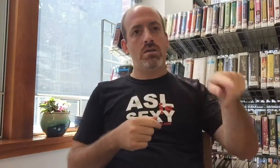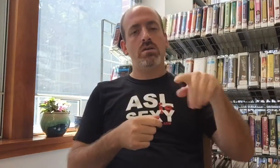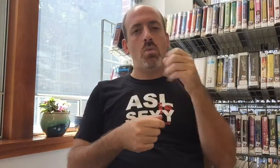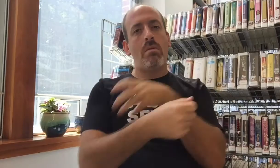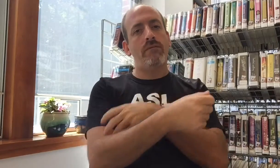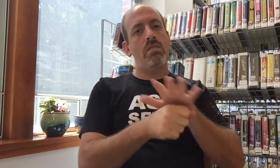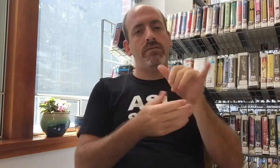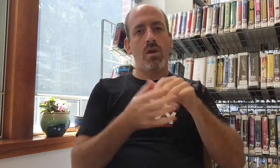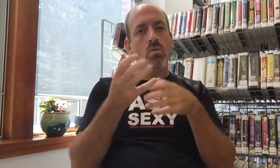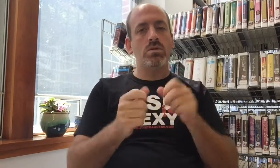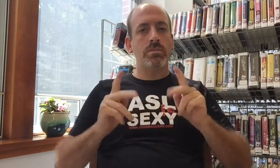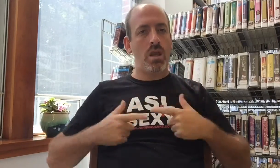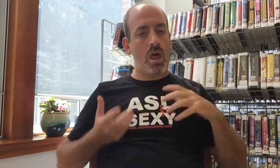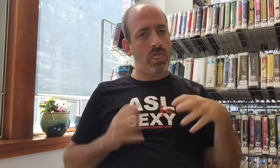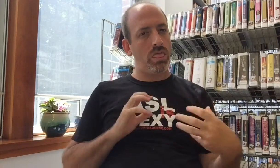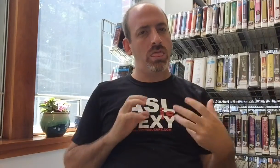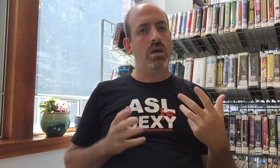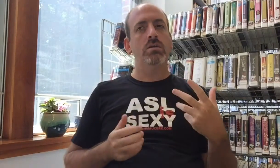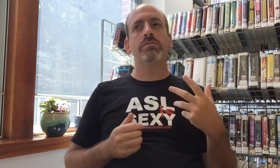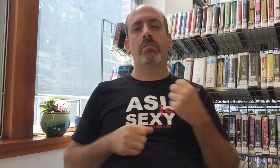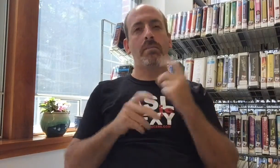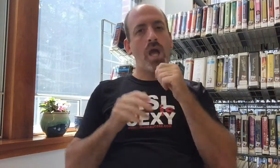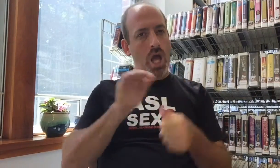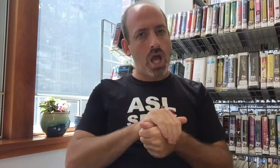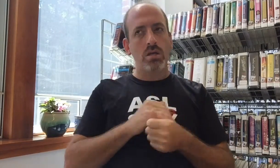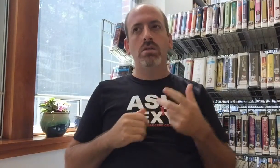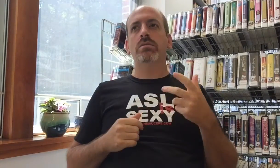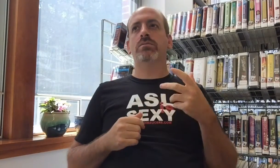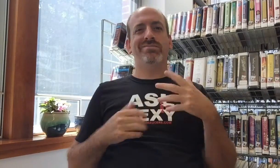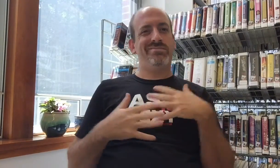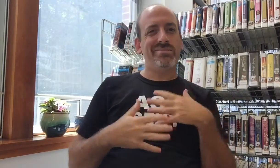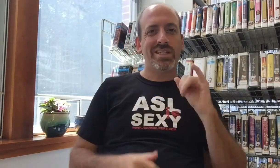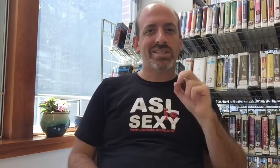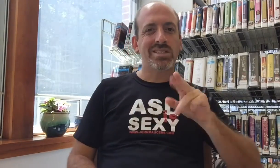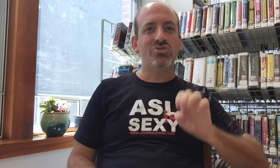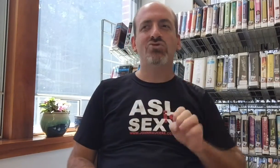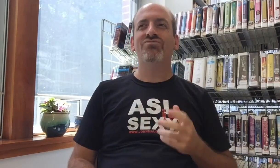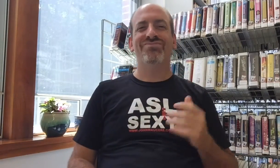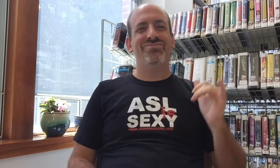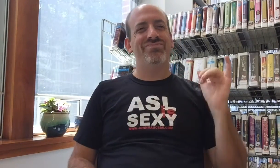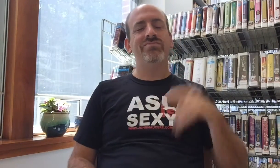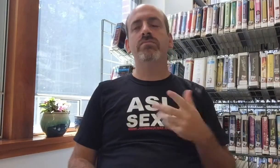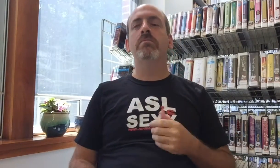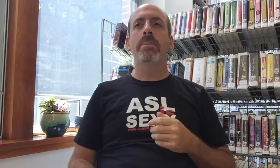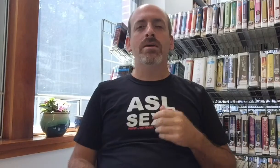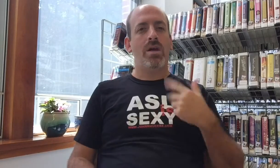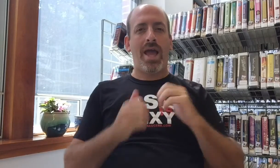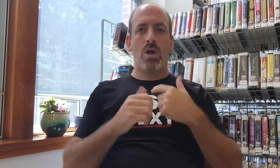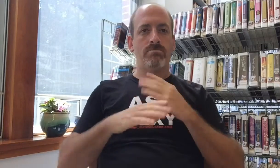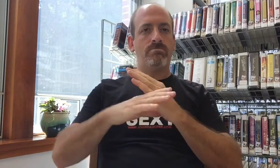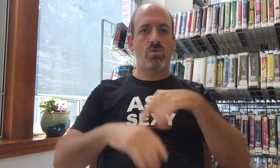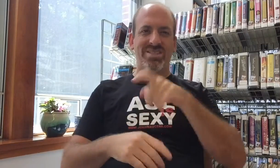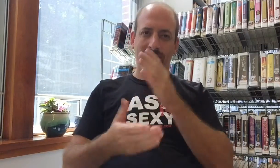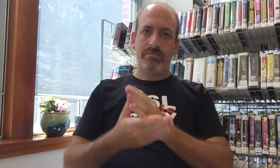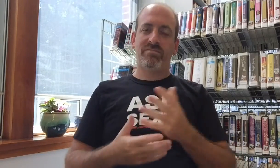They are so powerful to cause people's lives disruptive. They are effectively making victims to hide themselves. Causing some insecurity in them. We need to come up ways to stop them, preventing them from harming others.